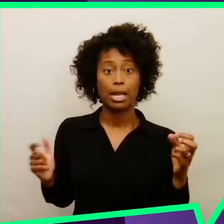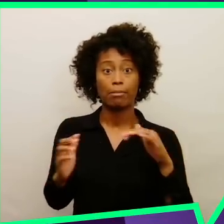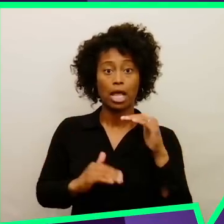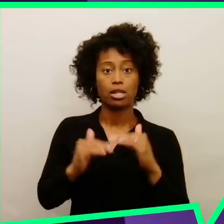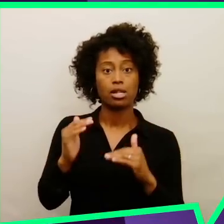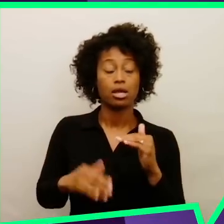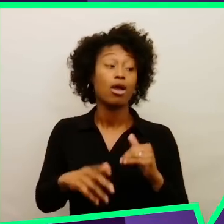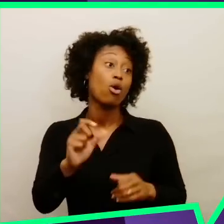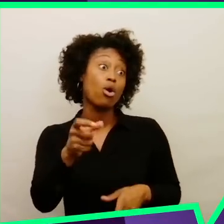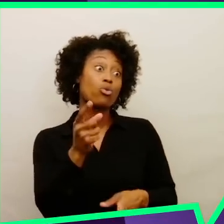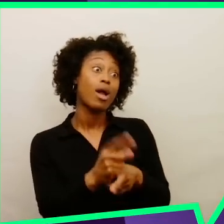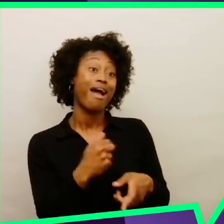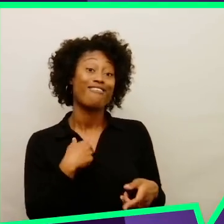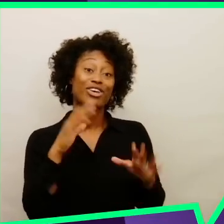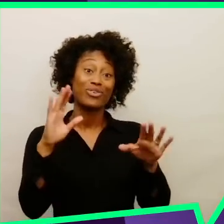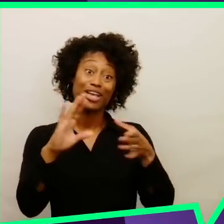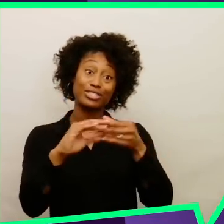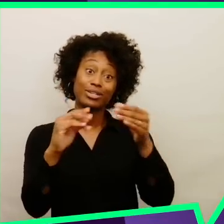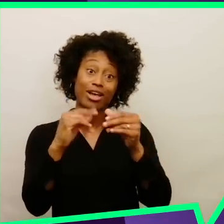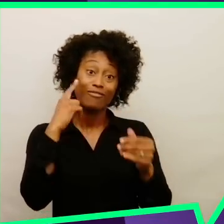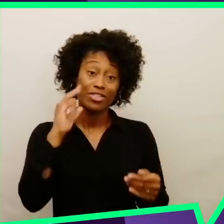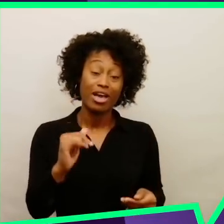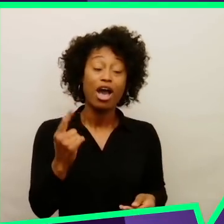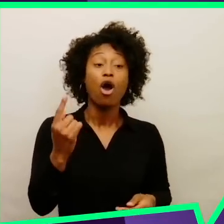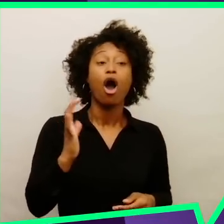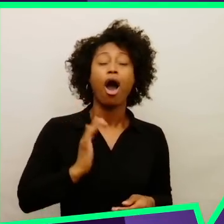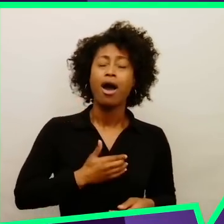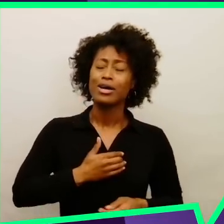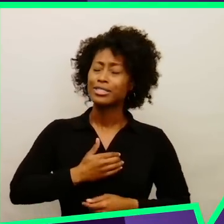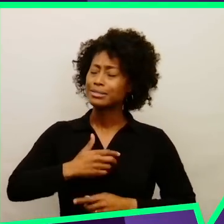because we lost one of our great Minecraft builders